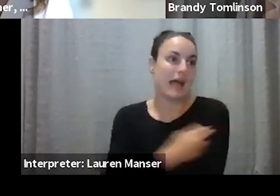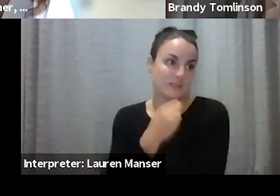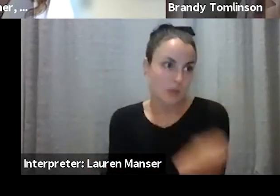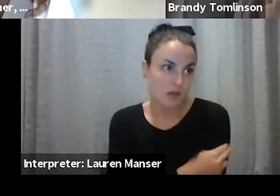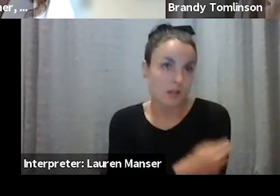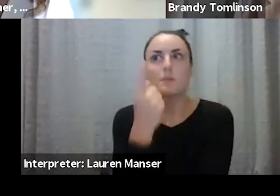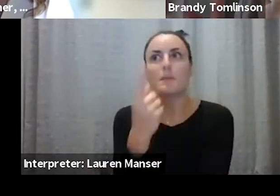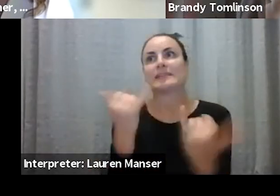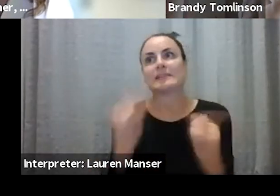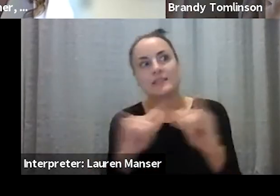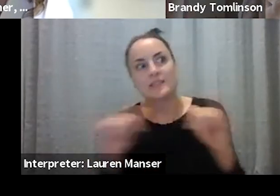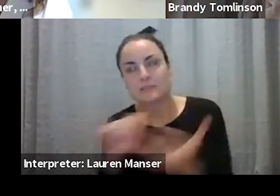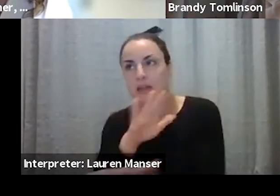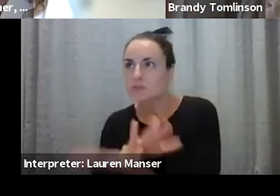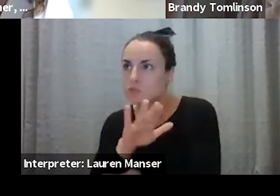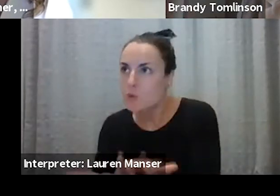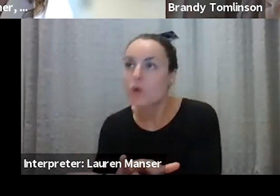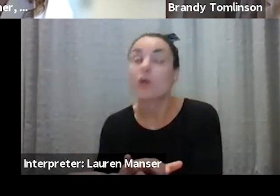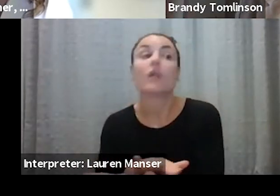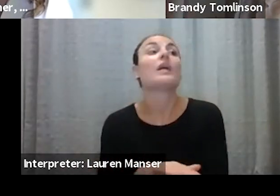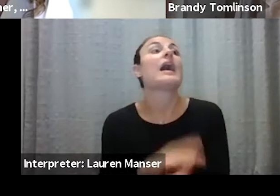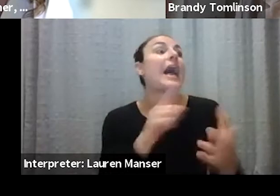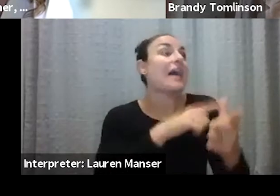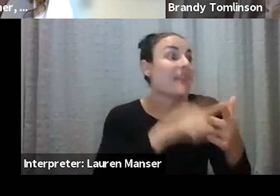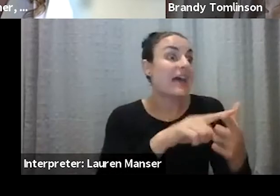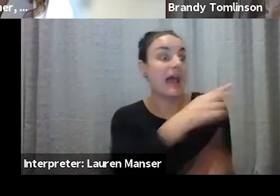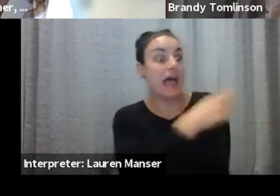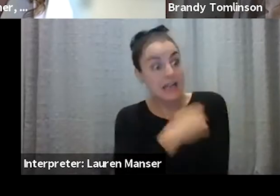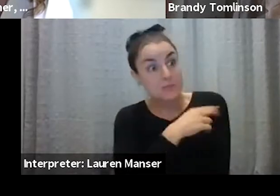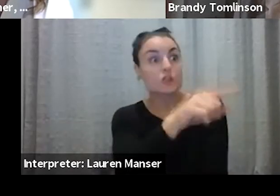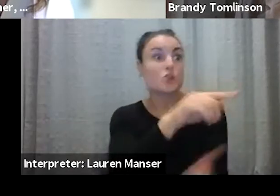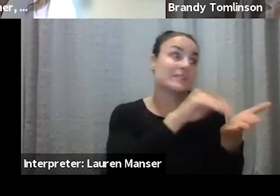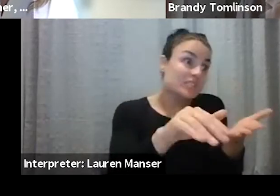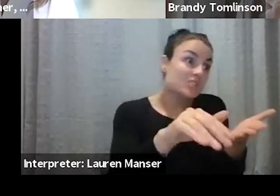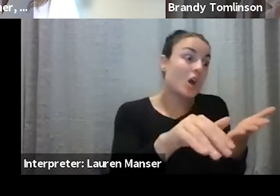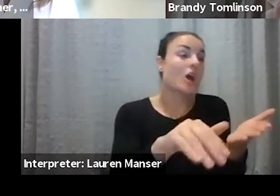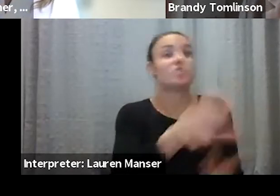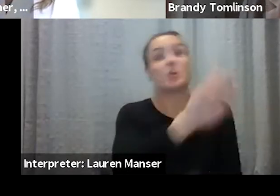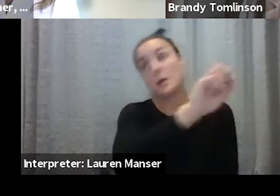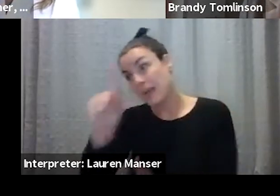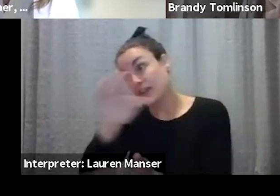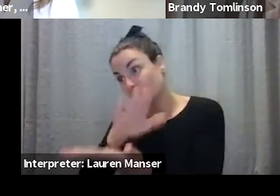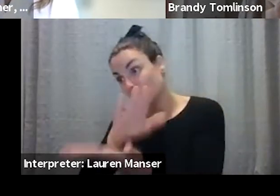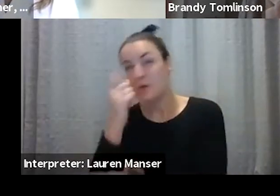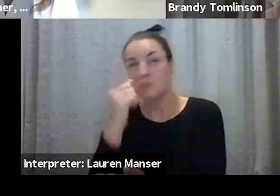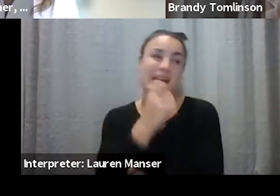You may not be ready to go back to your studies, and this can often be the case, particularly for students who may be dealing with depression,